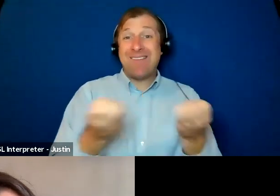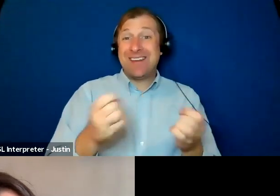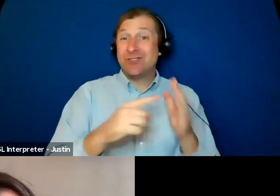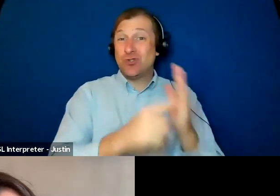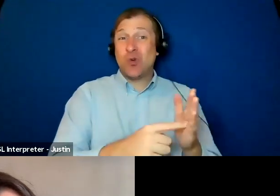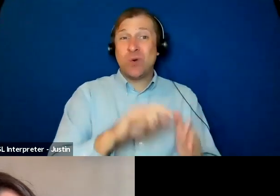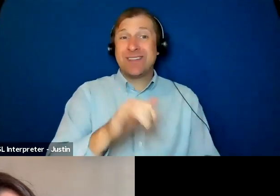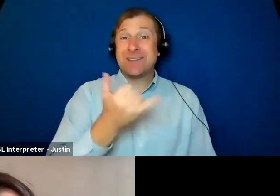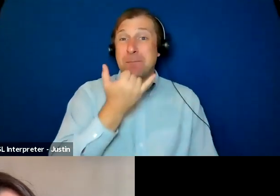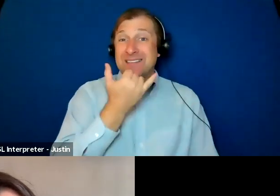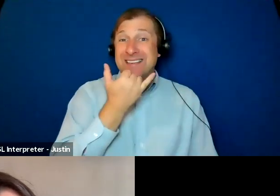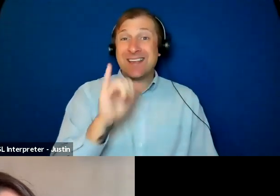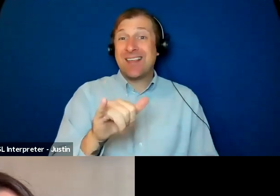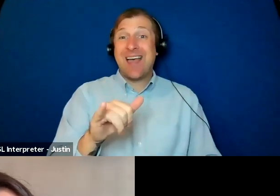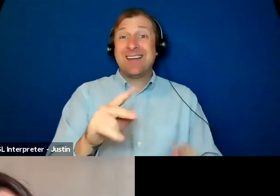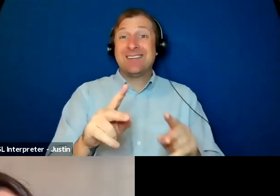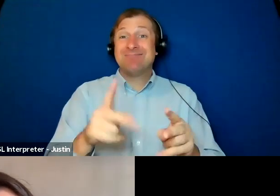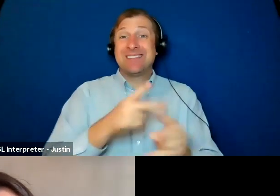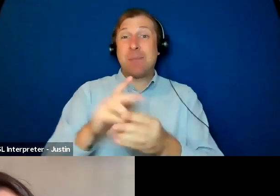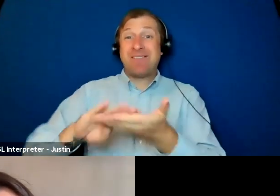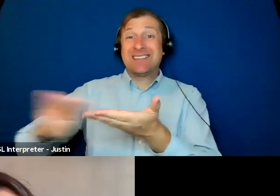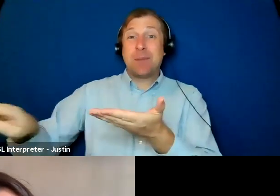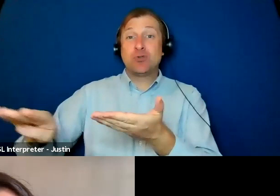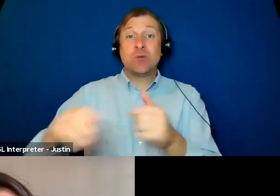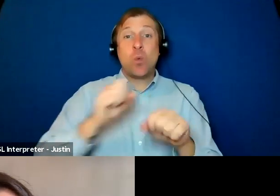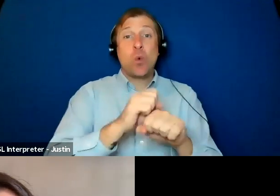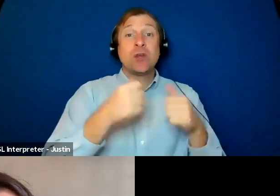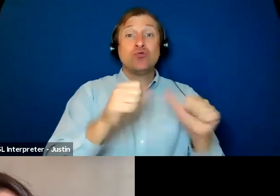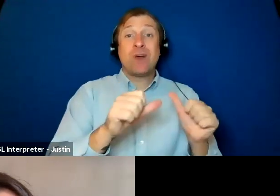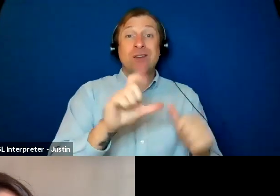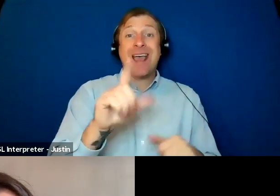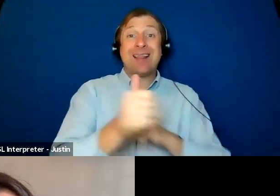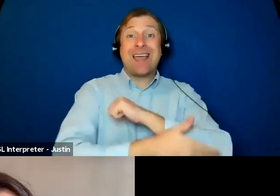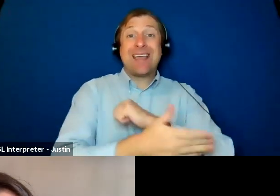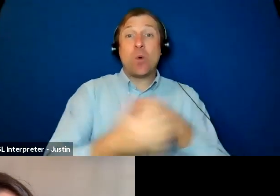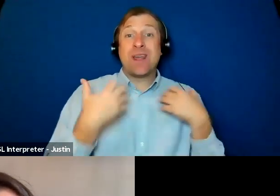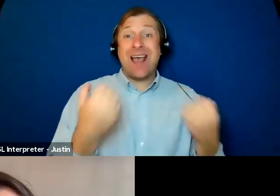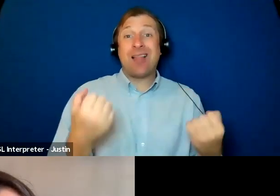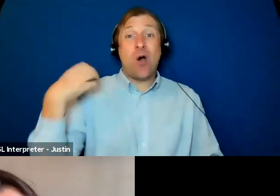that's a mistake to have that kind of exception there. And we are working to try and get the LA County health officer to make that change.